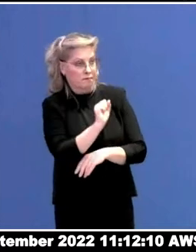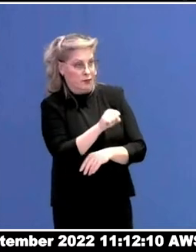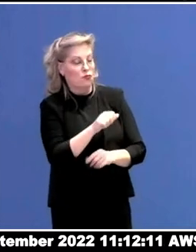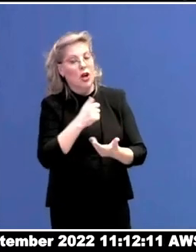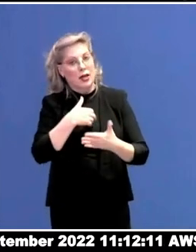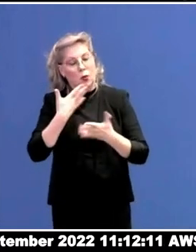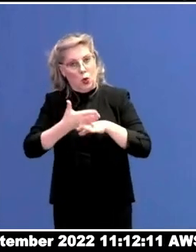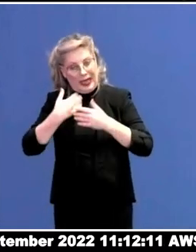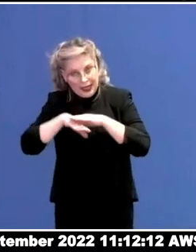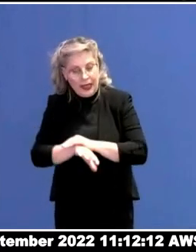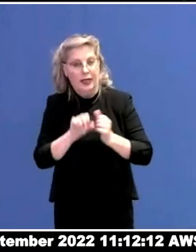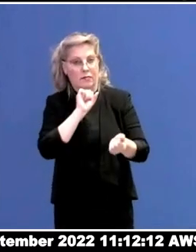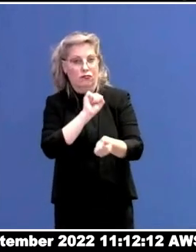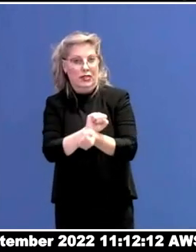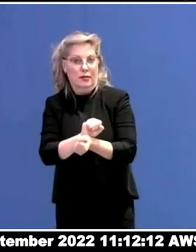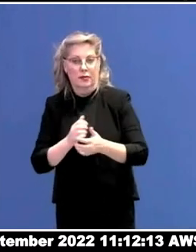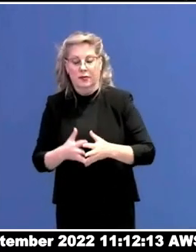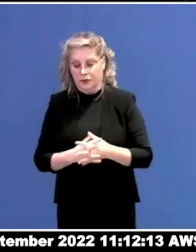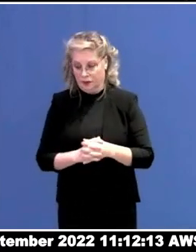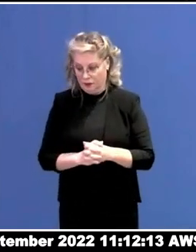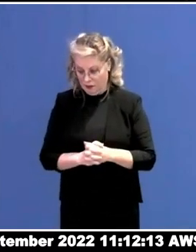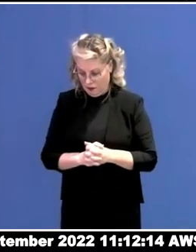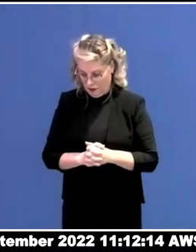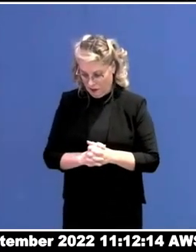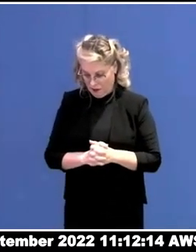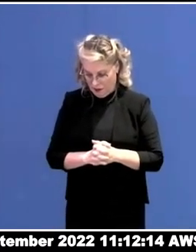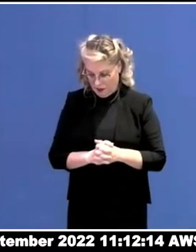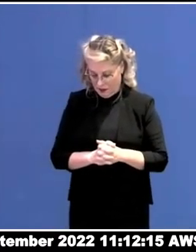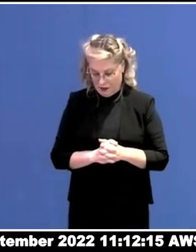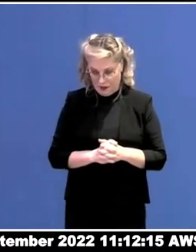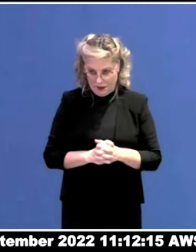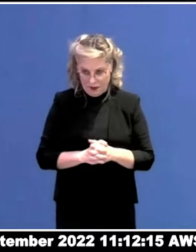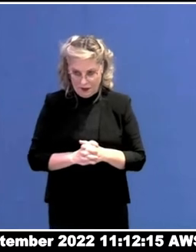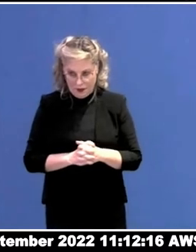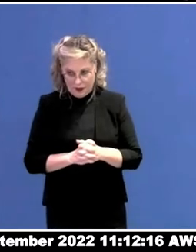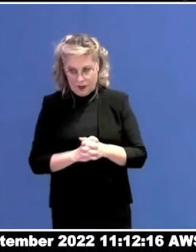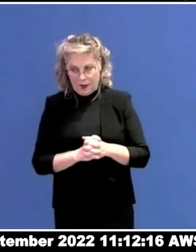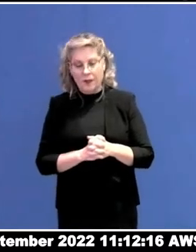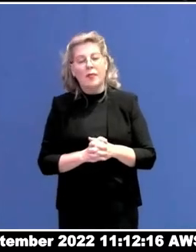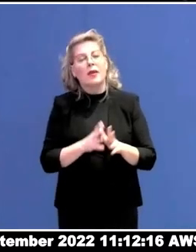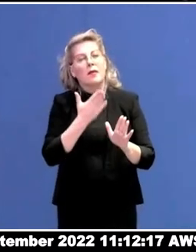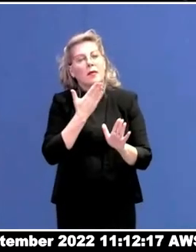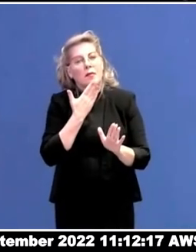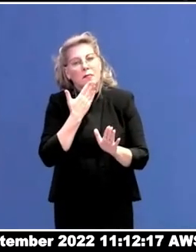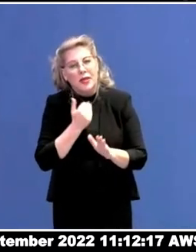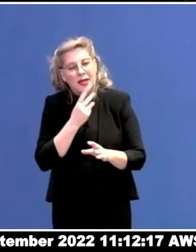Now, if you could just give a brief overview of the work of the National Suicide Prevention & Trauma Recovery Project, please.